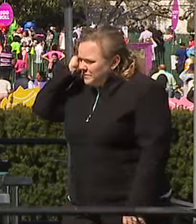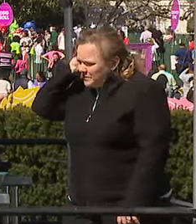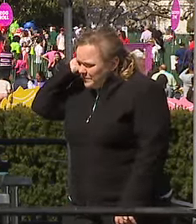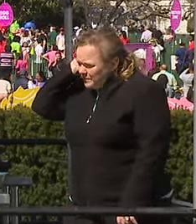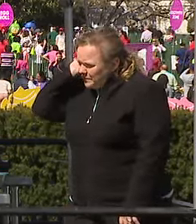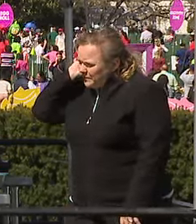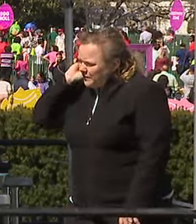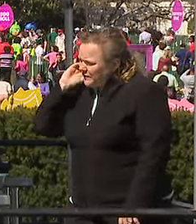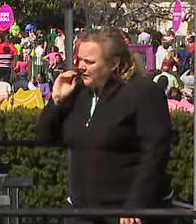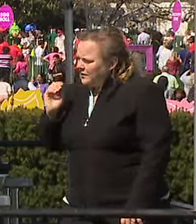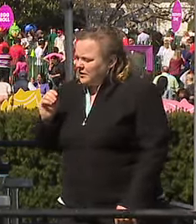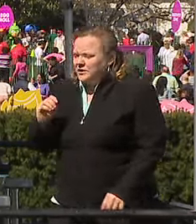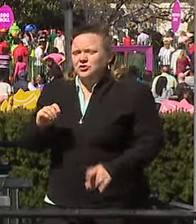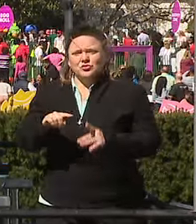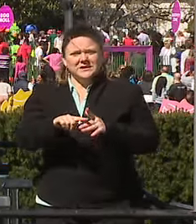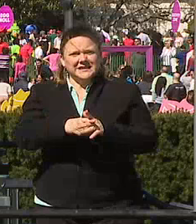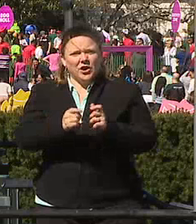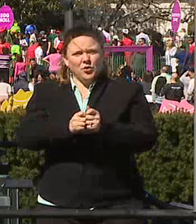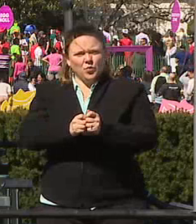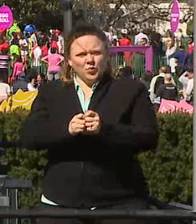just to keep one of the crepes secure, just like